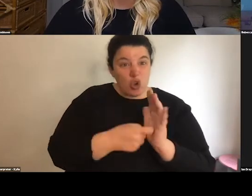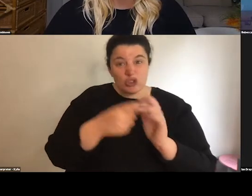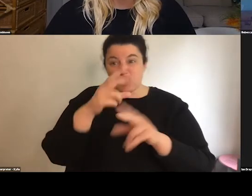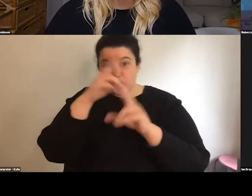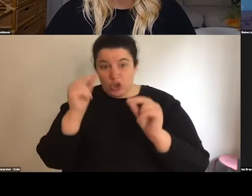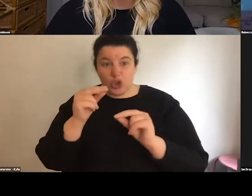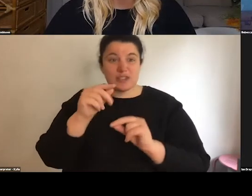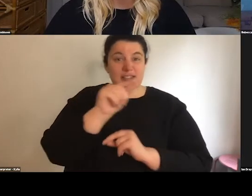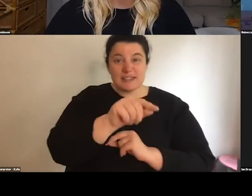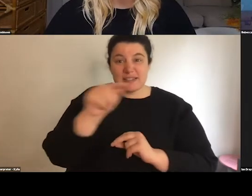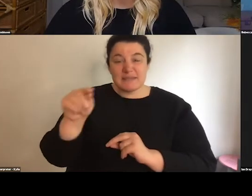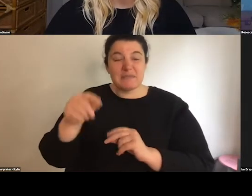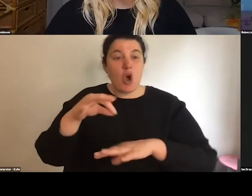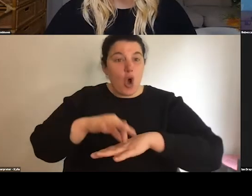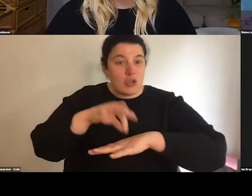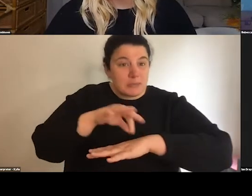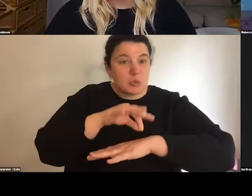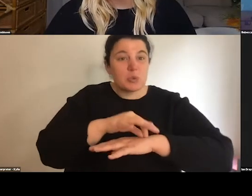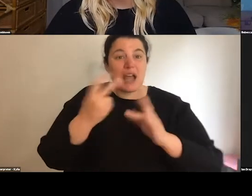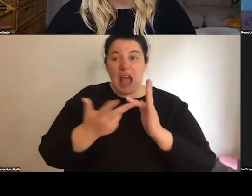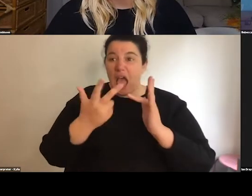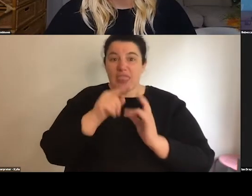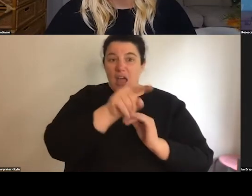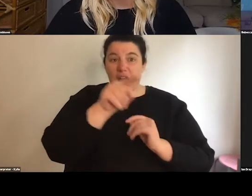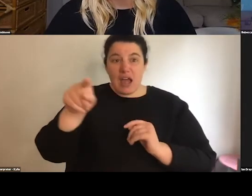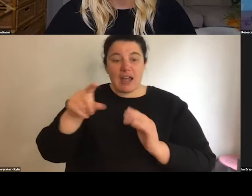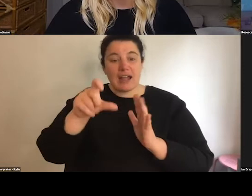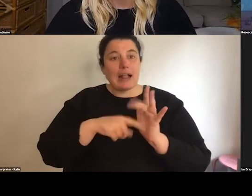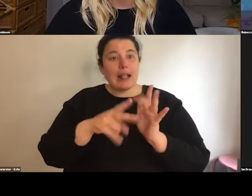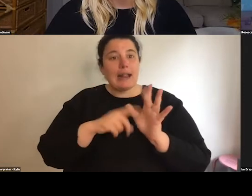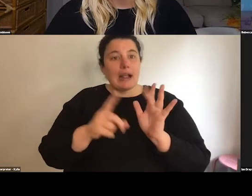public health specialists and other clinical professionals